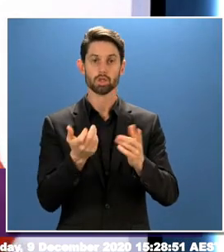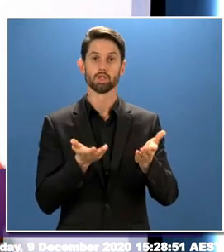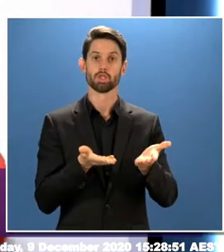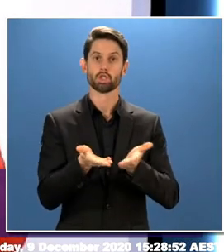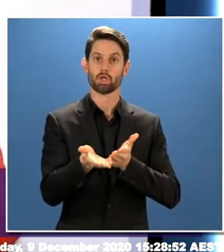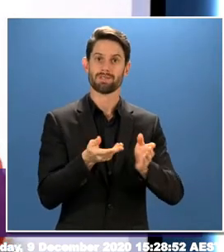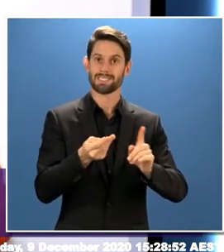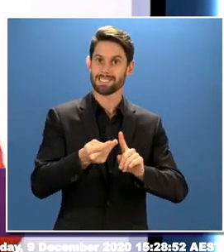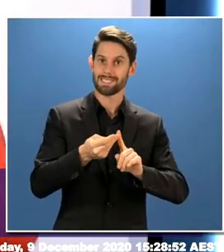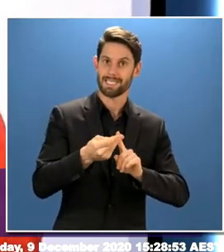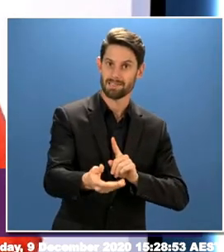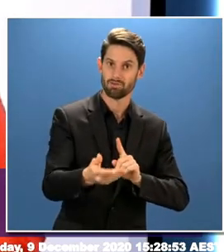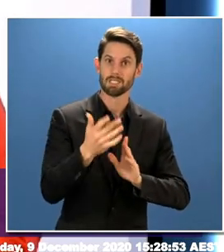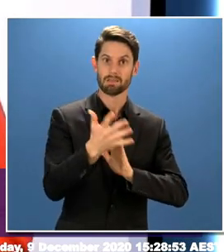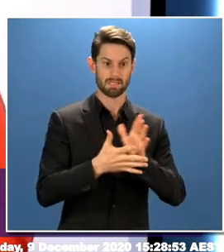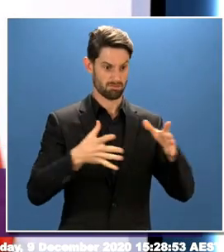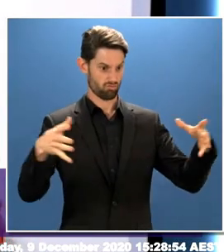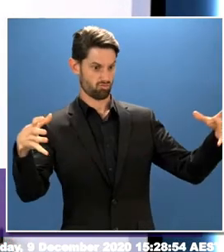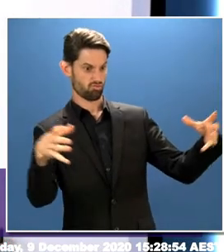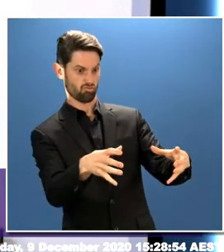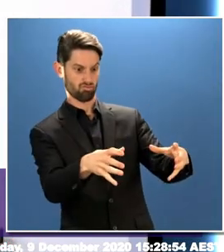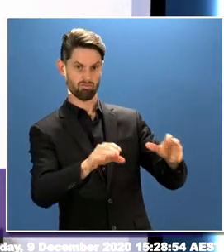Absolutely (CROSSTALK) What we might call job lots.